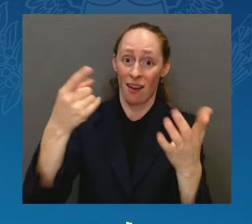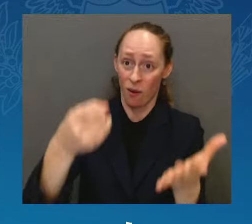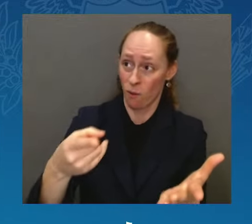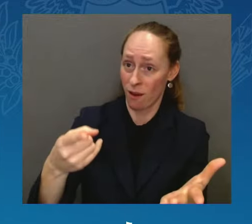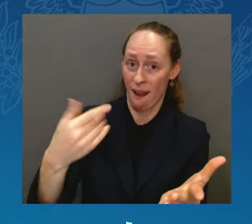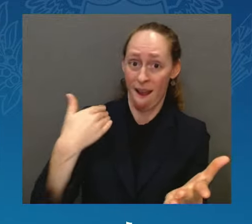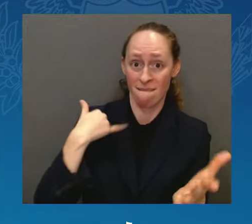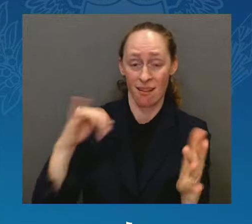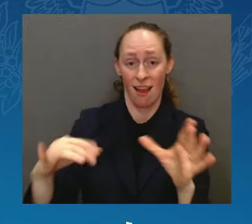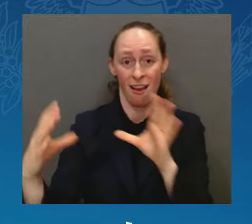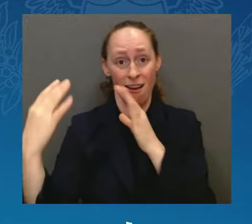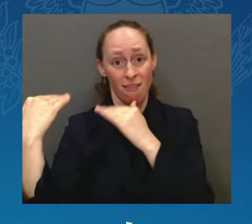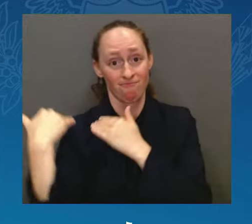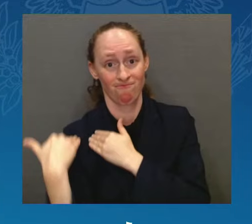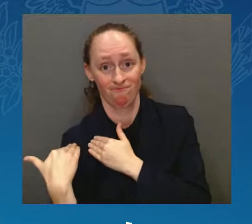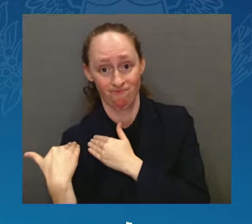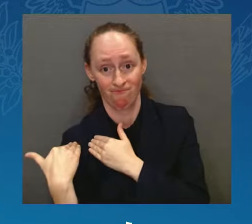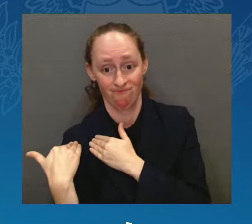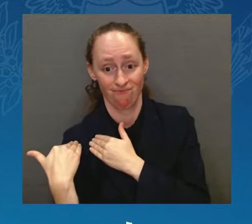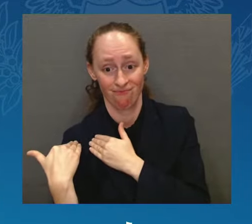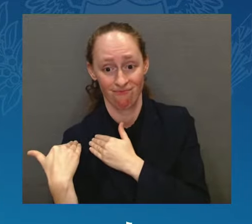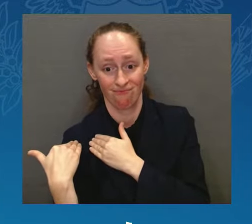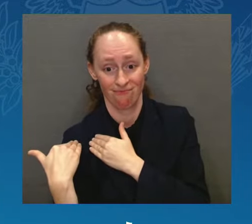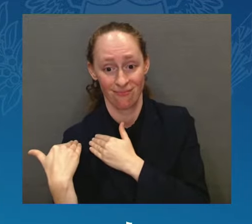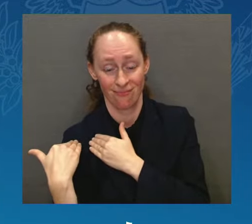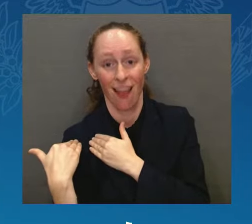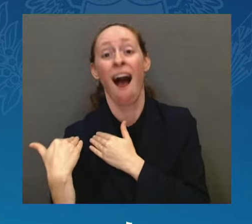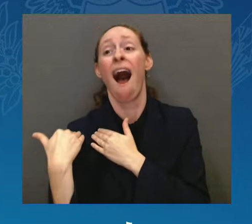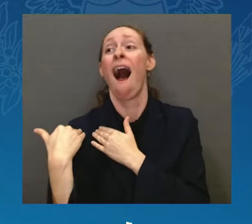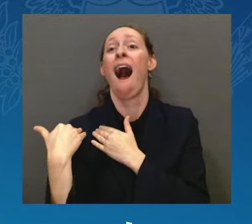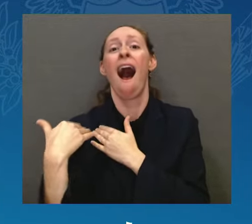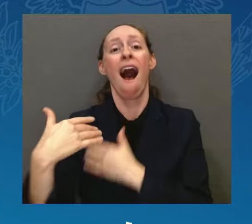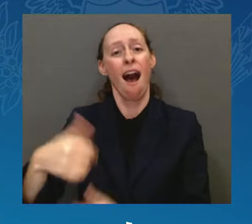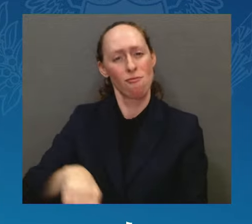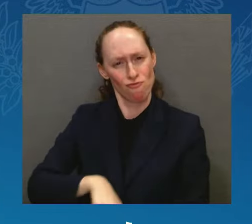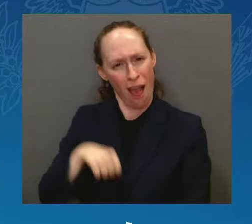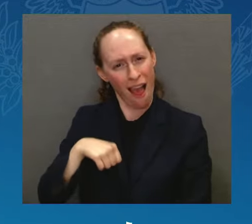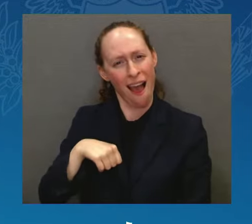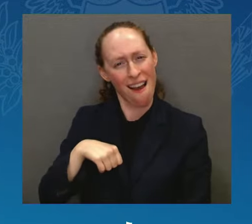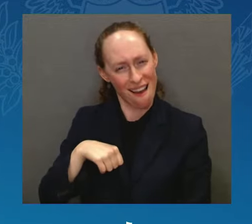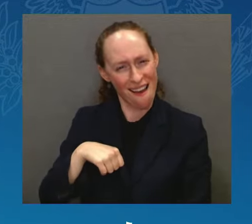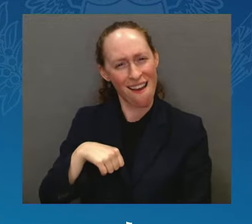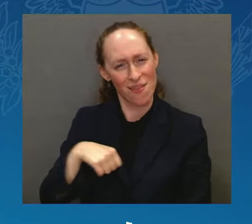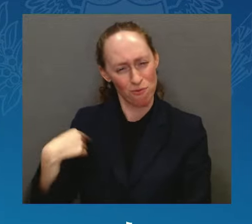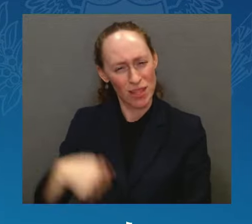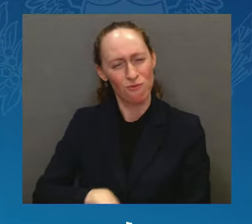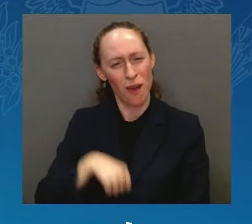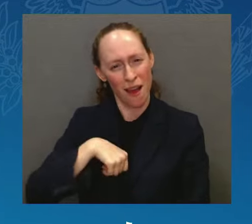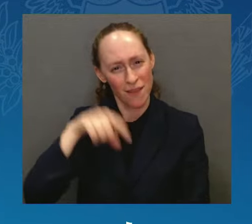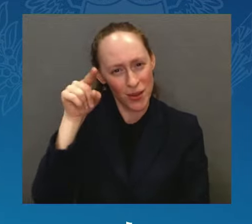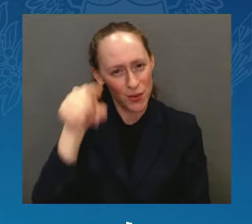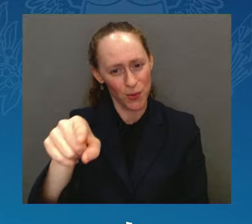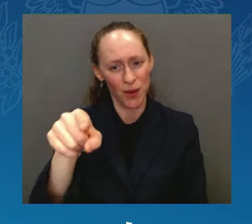we have in you for all that you are and will continue to be in the best interest of the strength